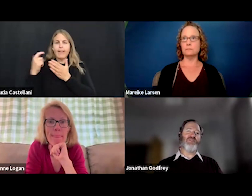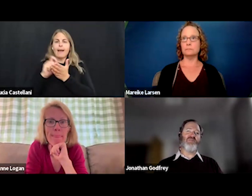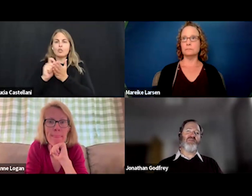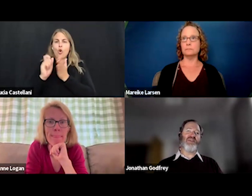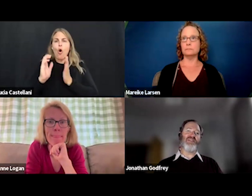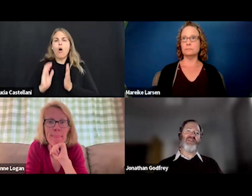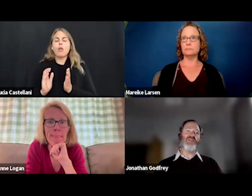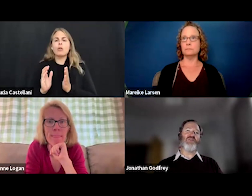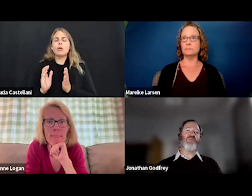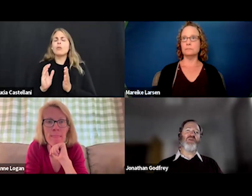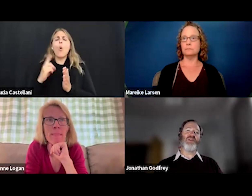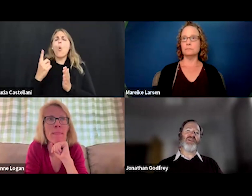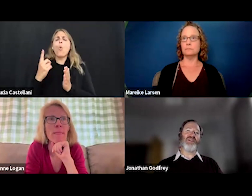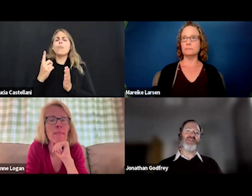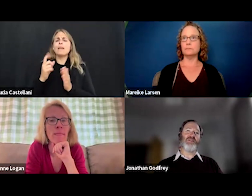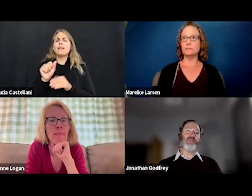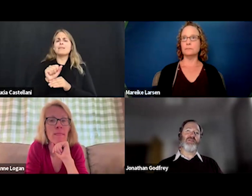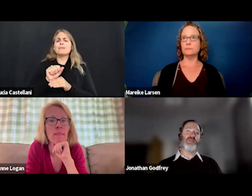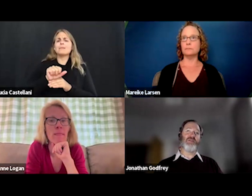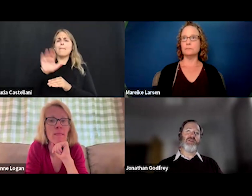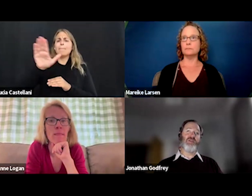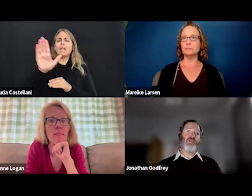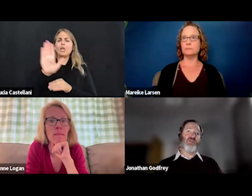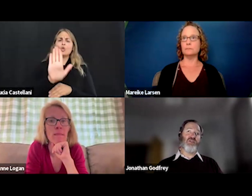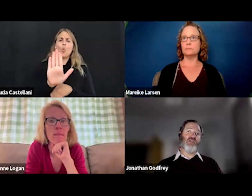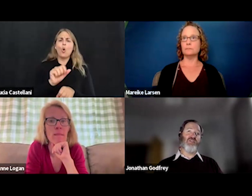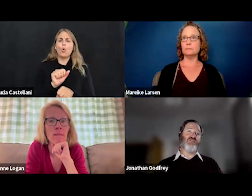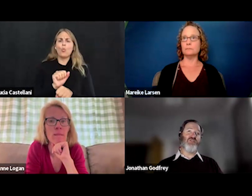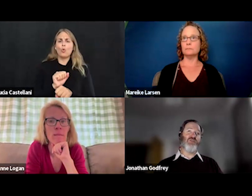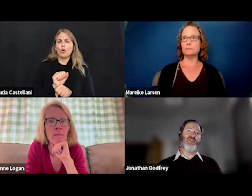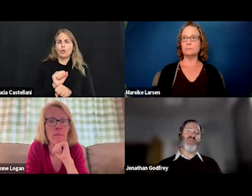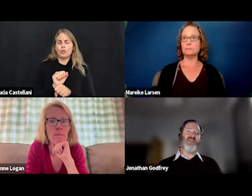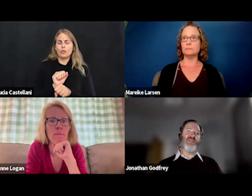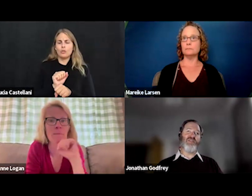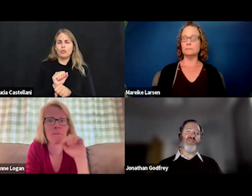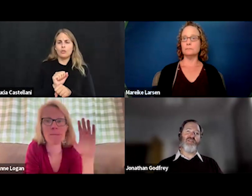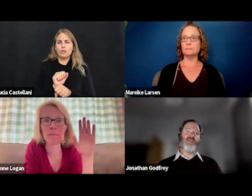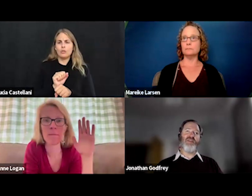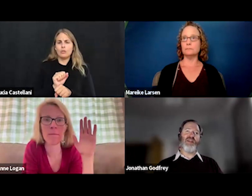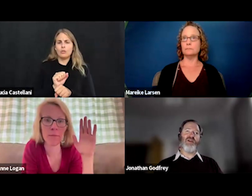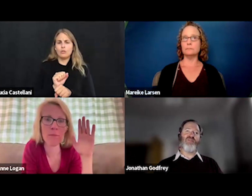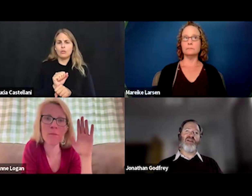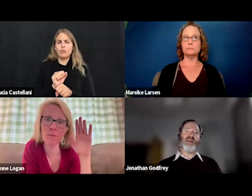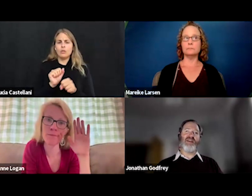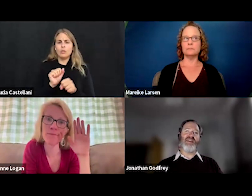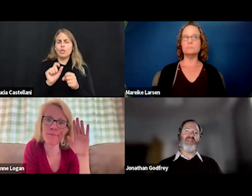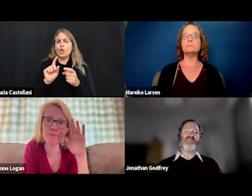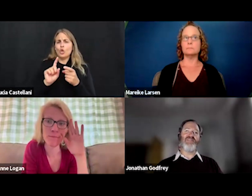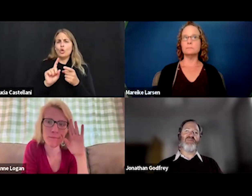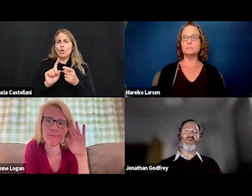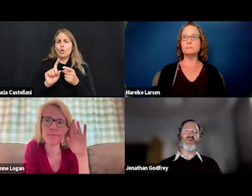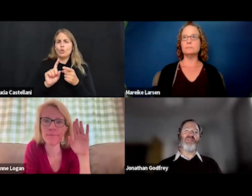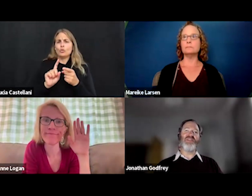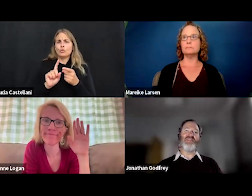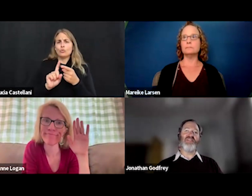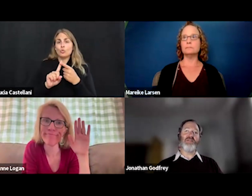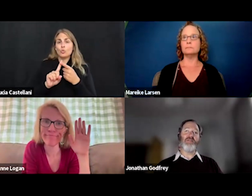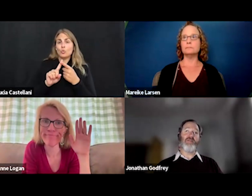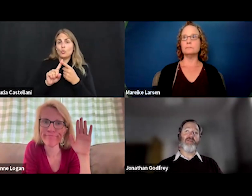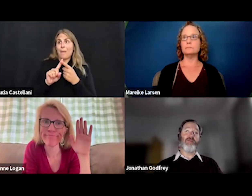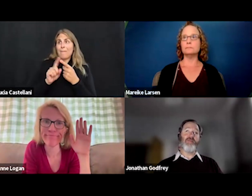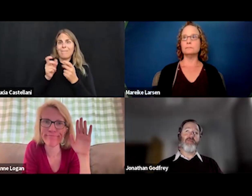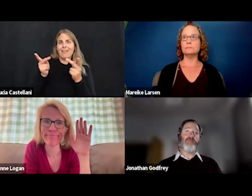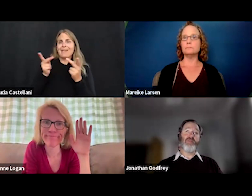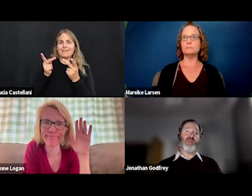submit your work to environs that offer accessible content.